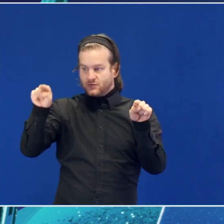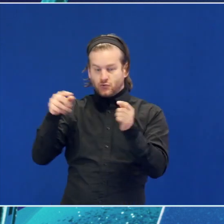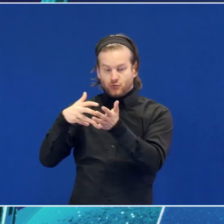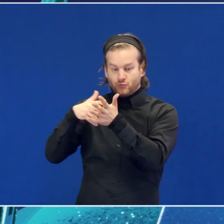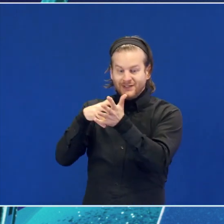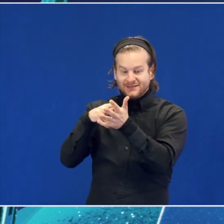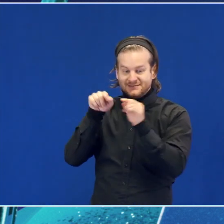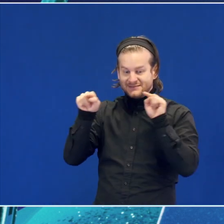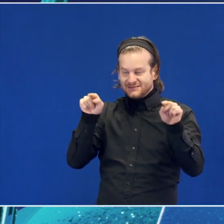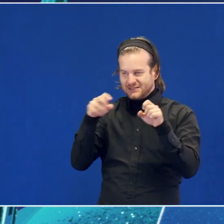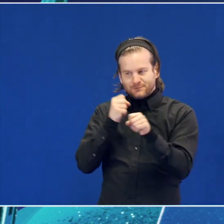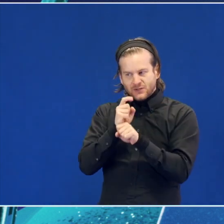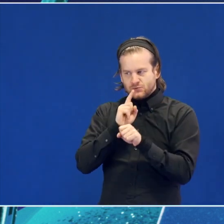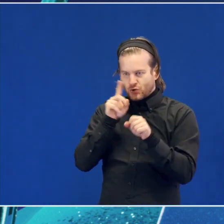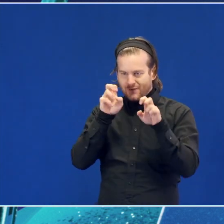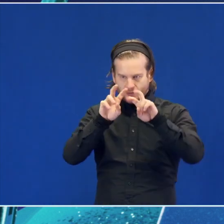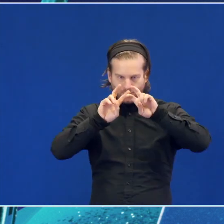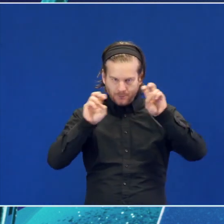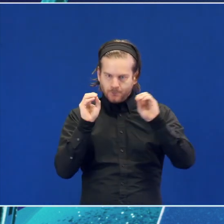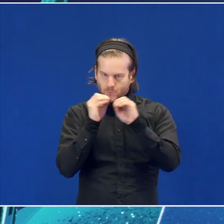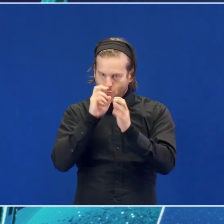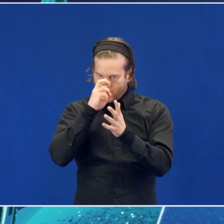that we were prompting models and a lot of that can then feed